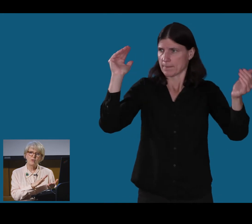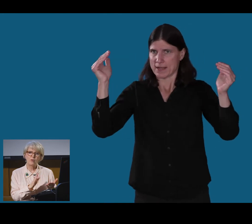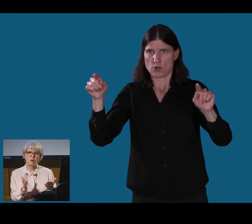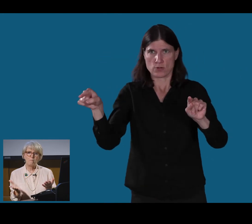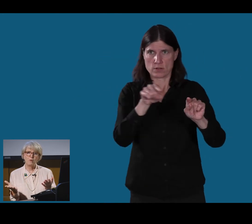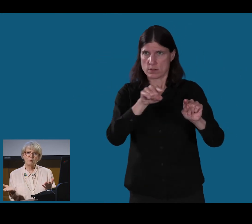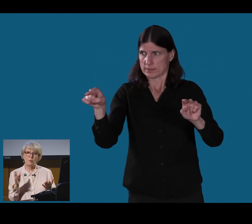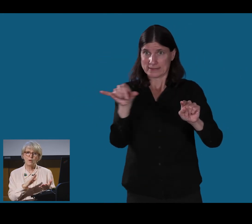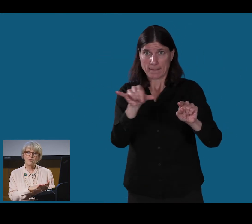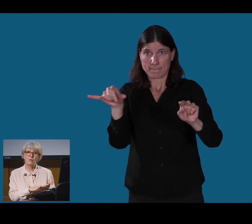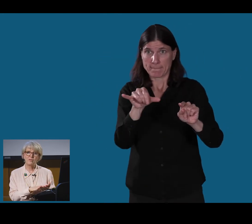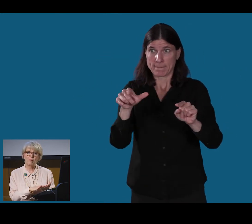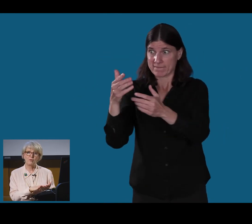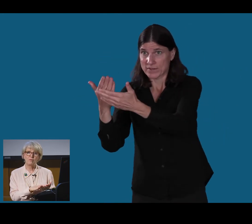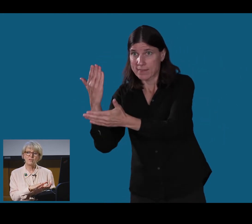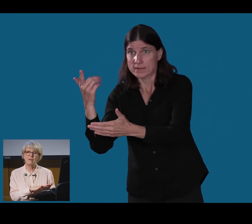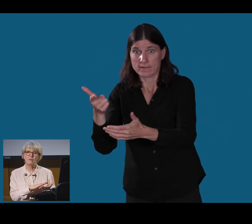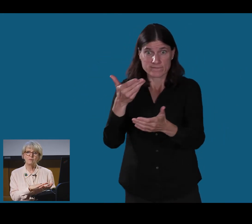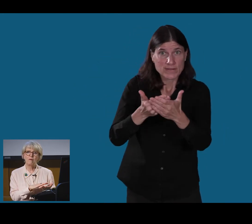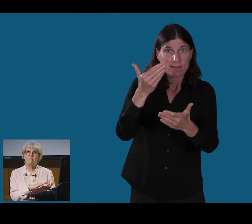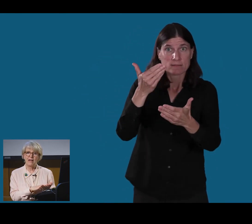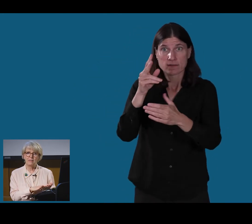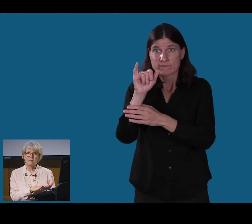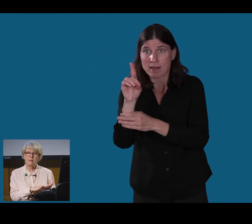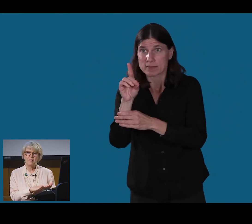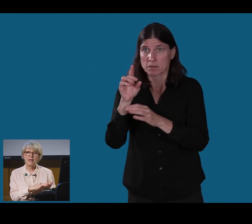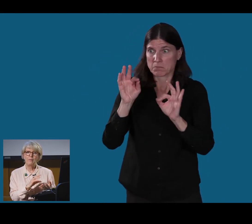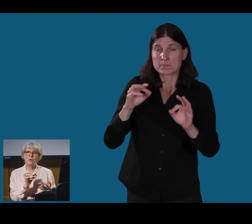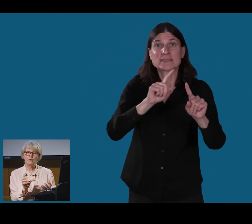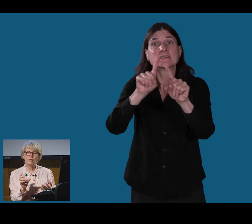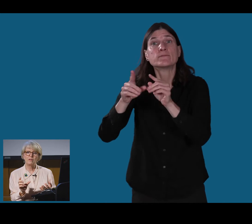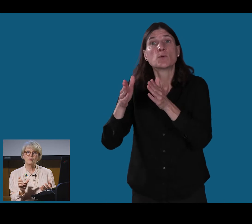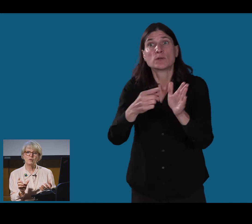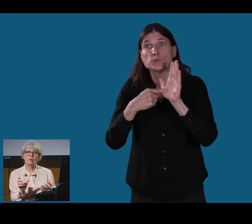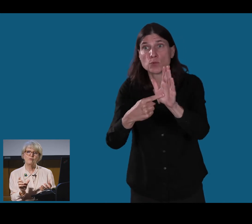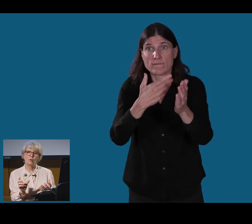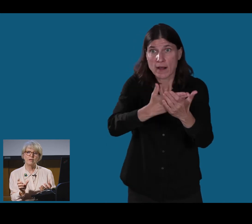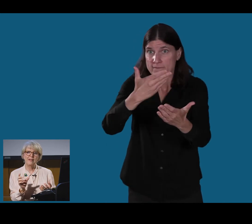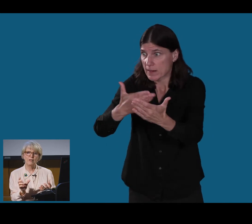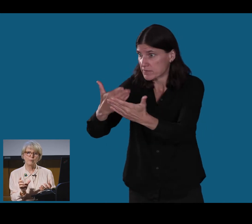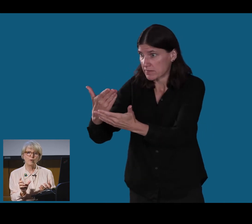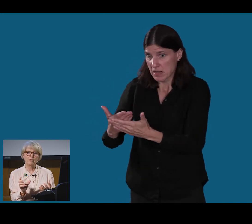so there are multiple ways to establish if a scale is valid and those are things you should look for in any reporting of a research study.